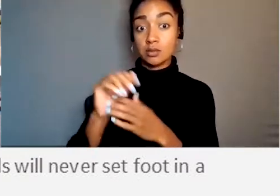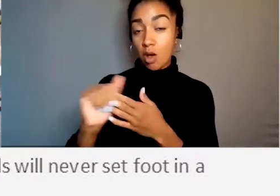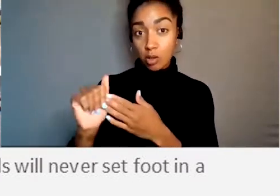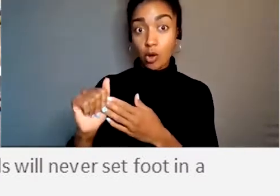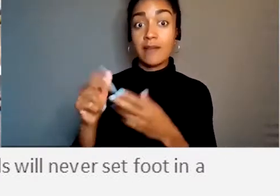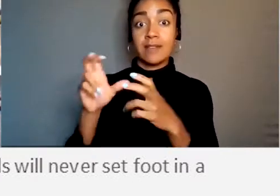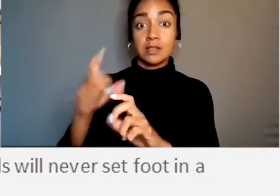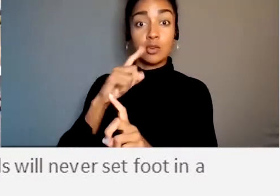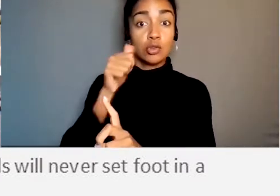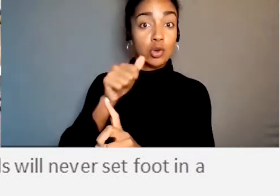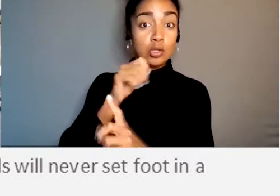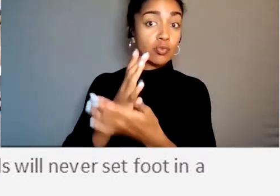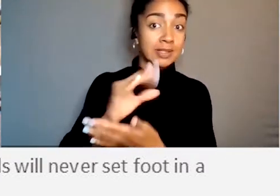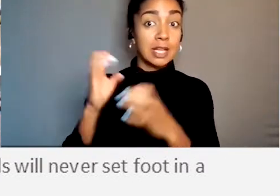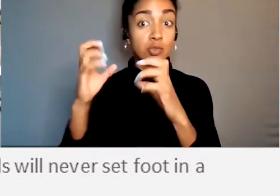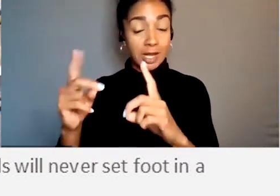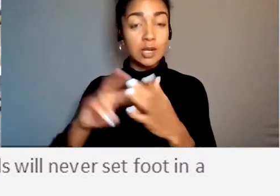could see a return of $2.80.